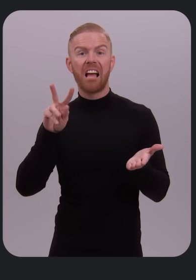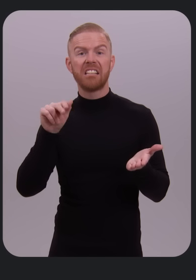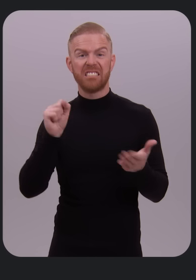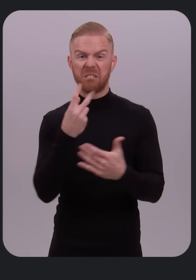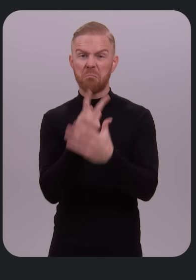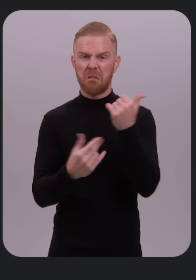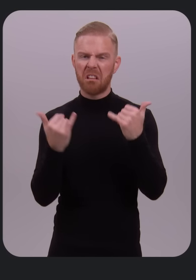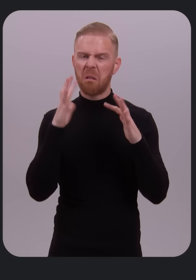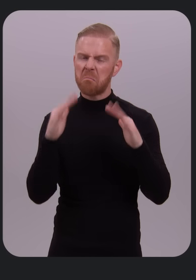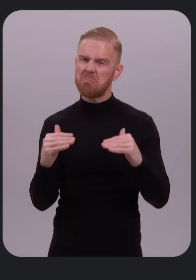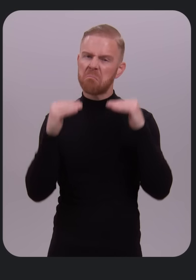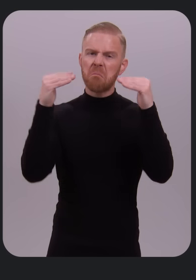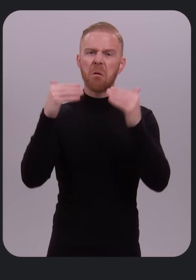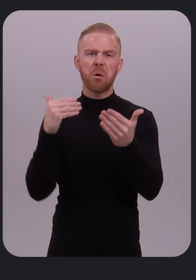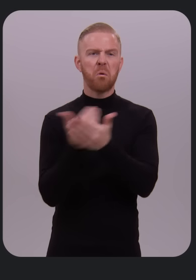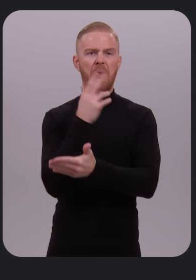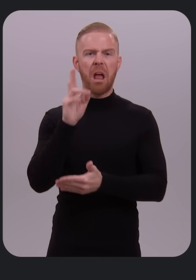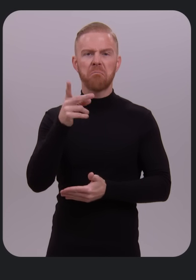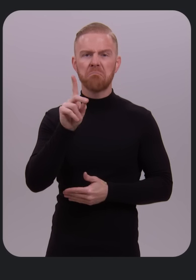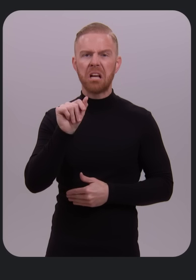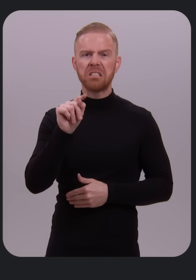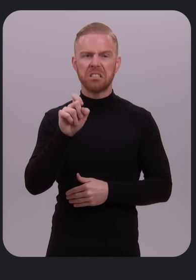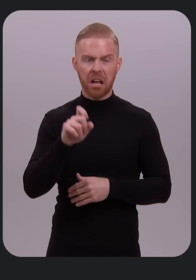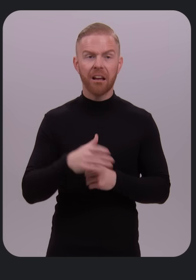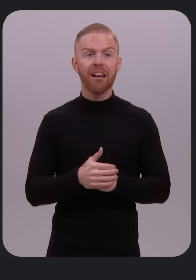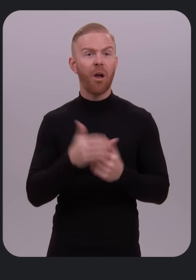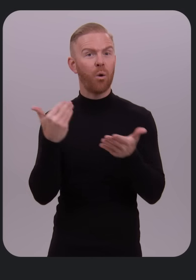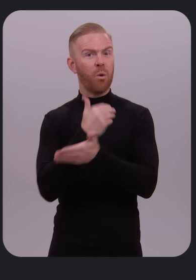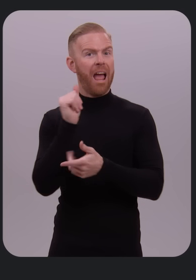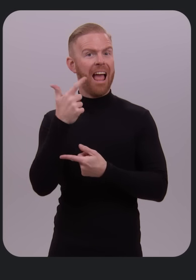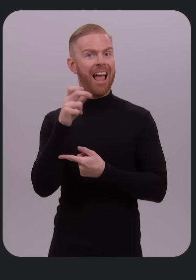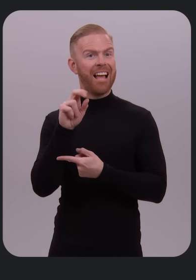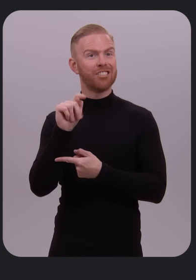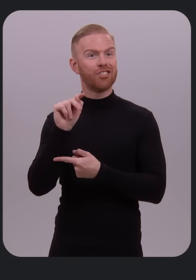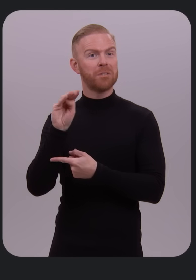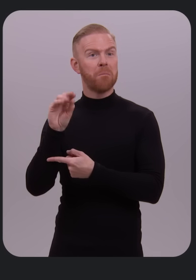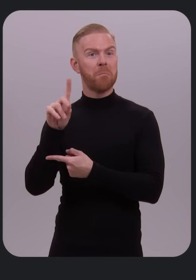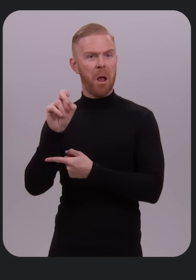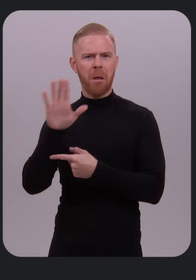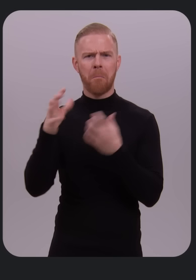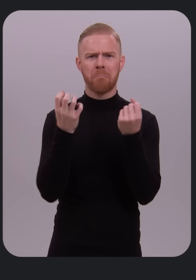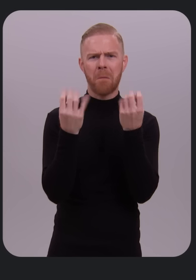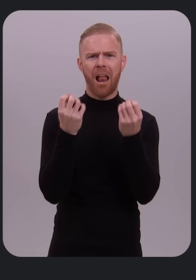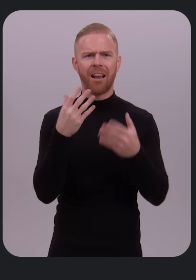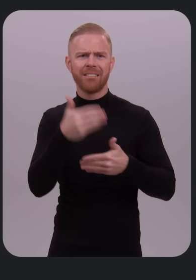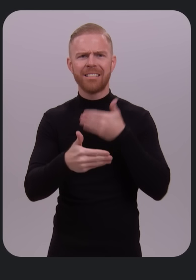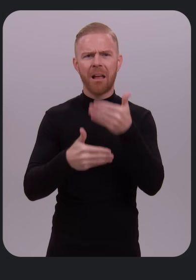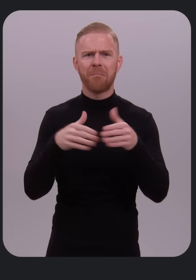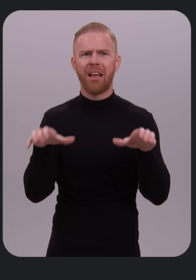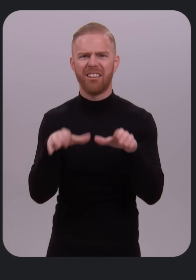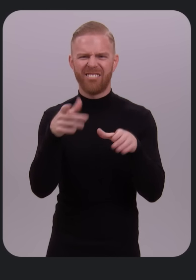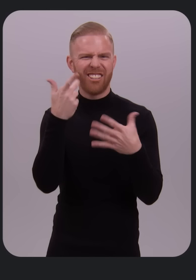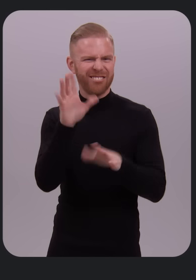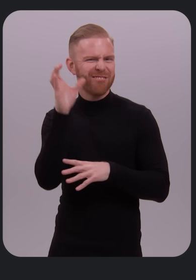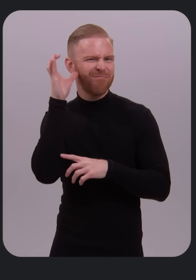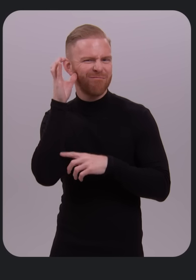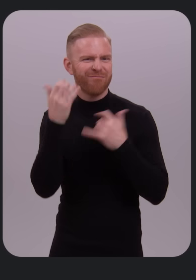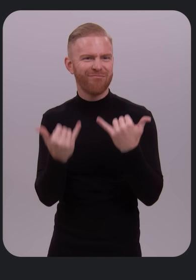yet. There's a new agent mode coming for multi-step actions that you heard about earlier. We're introducing Gemini in Chrome